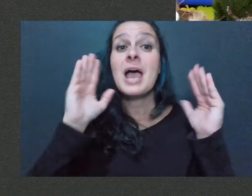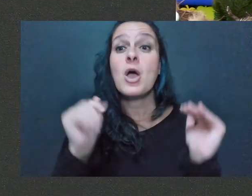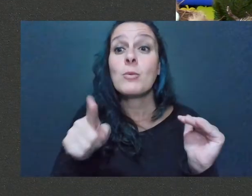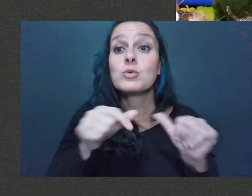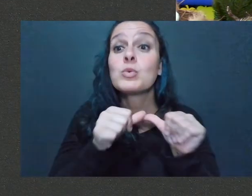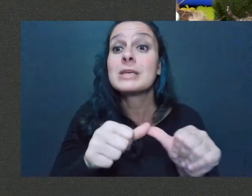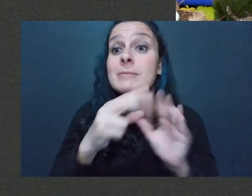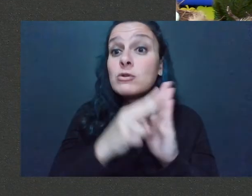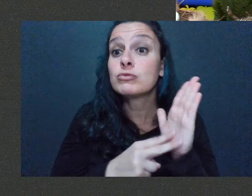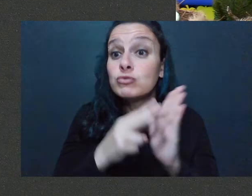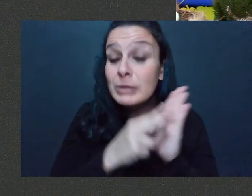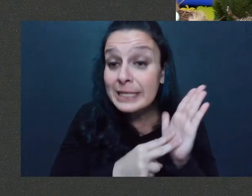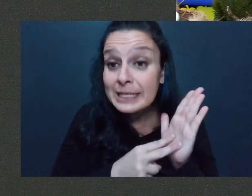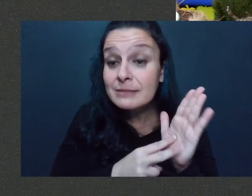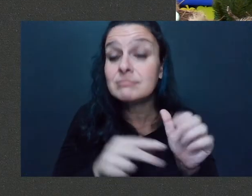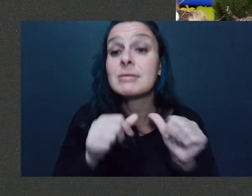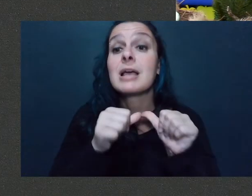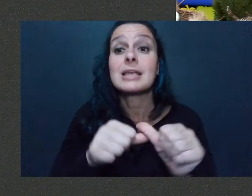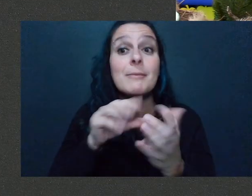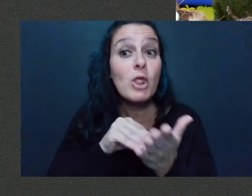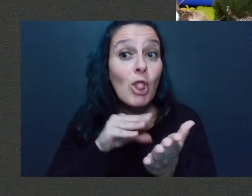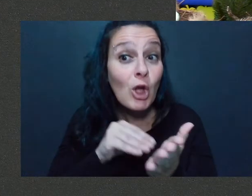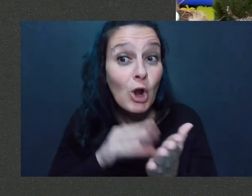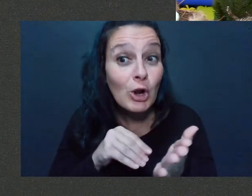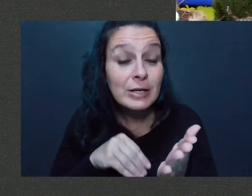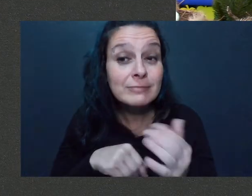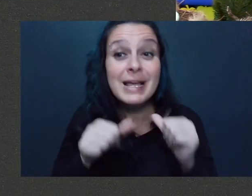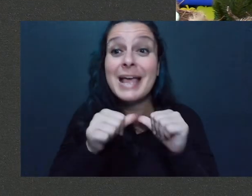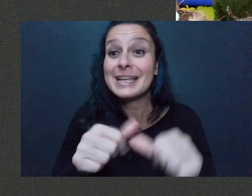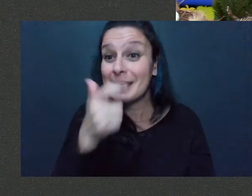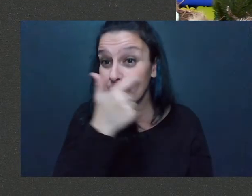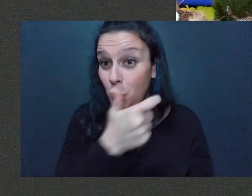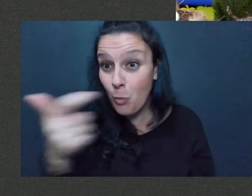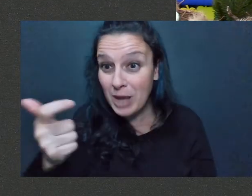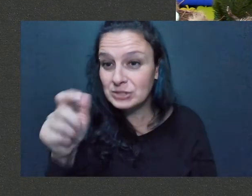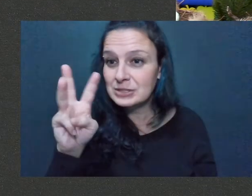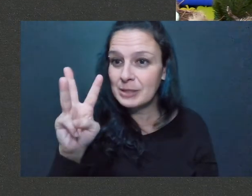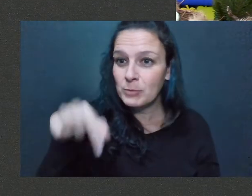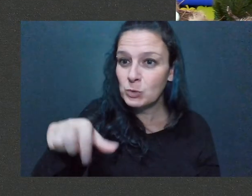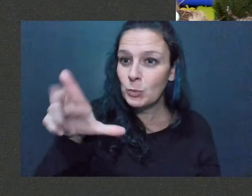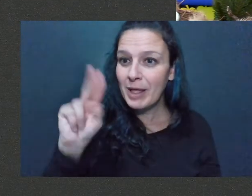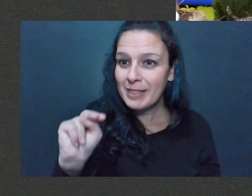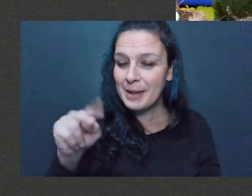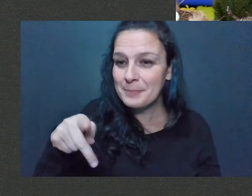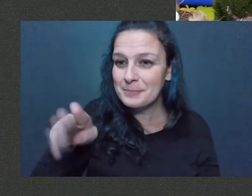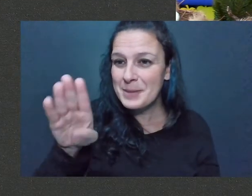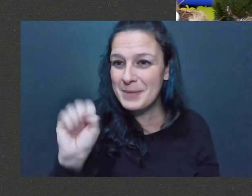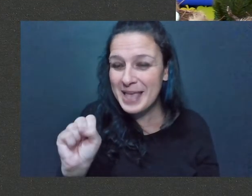I hope that you keep reading and I hope that you keep learning. And I hope that you keep watching WQLN PBS